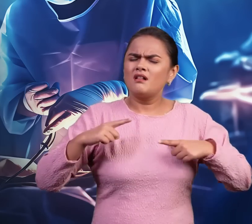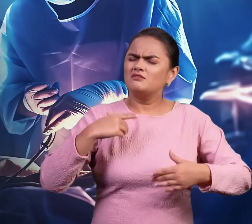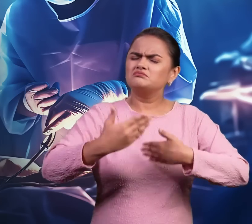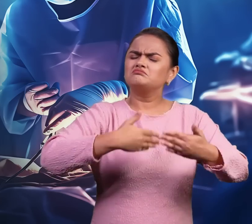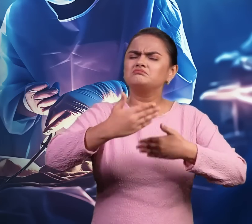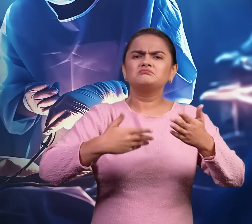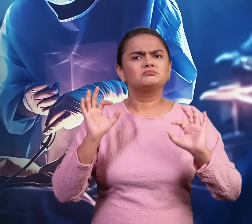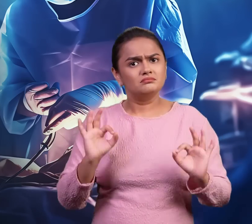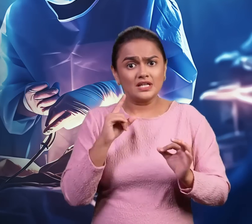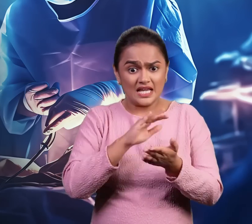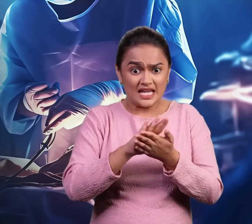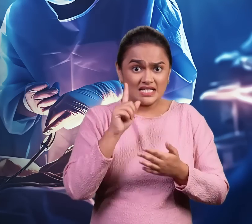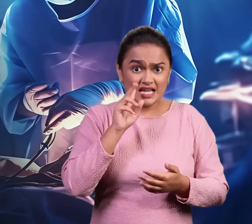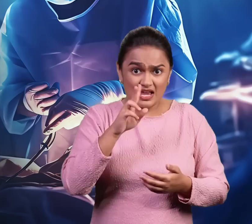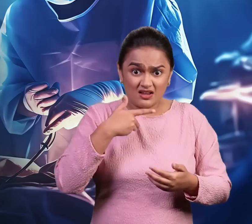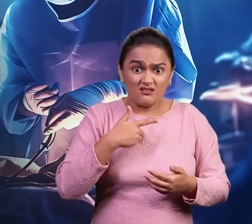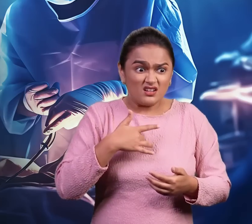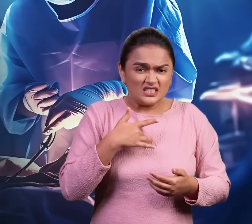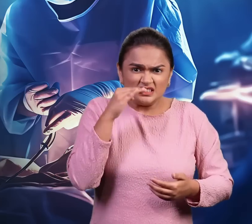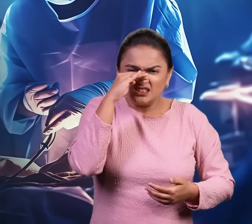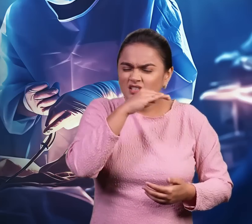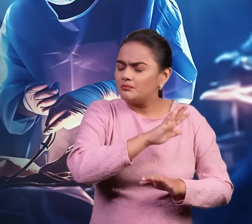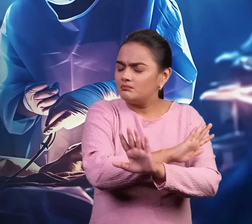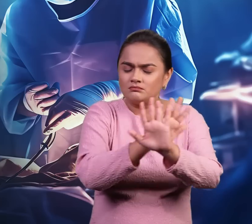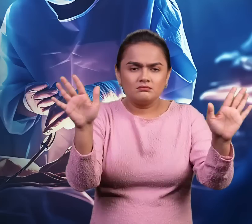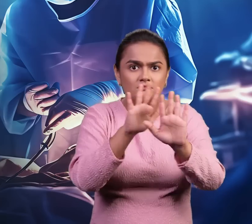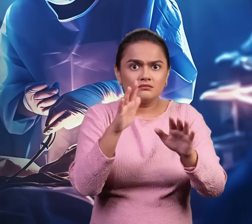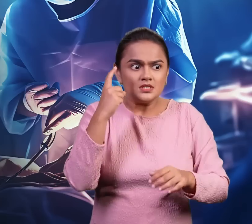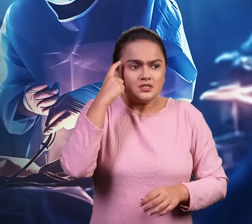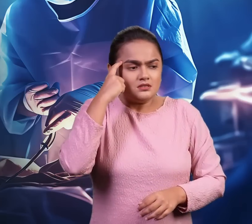Being HIV-positive is not a crime. There should be no stigma.